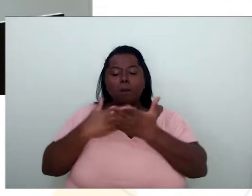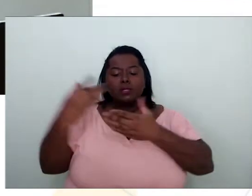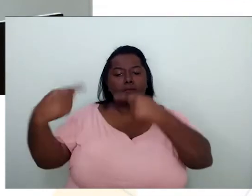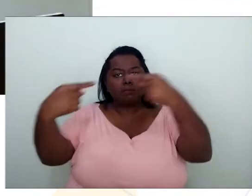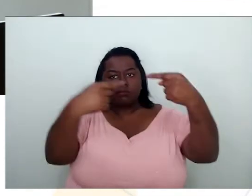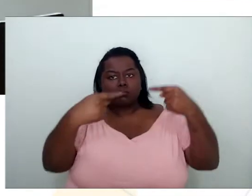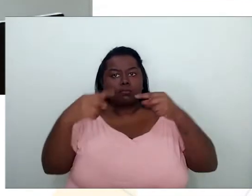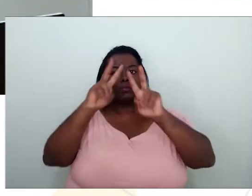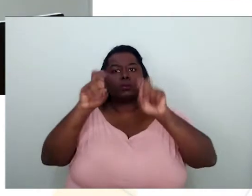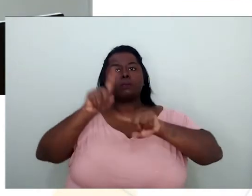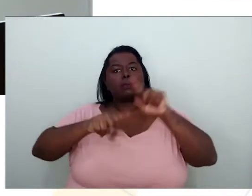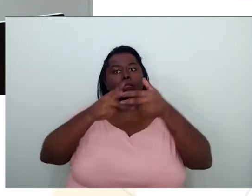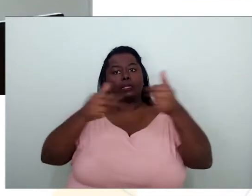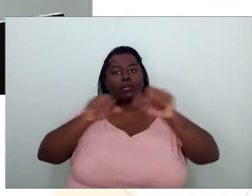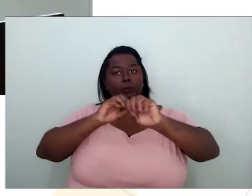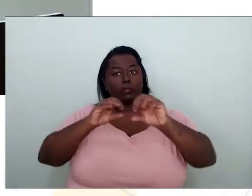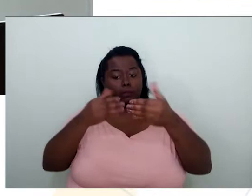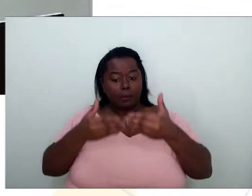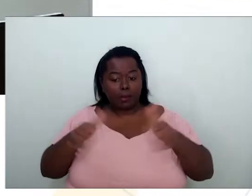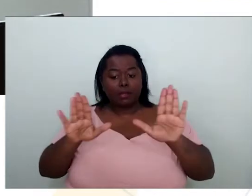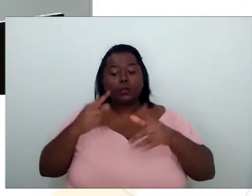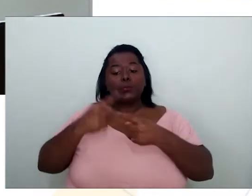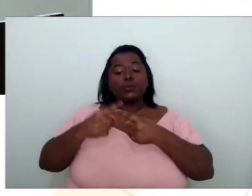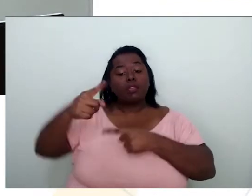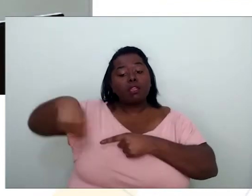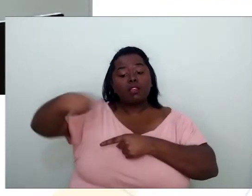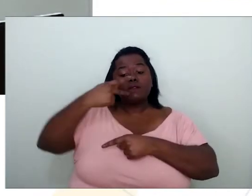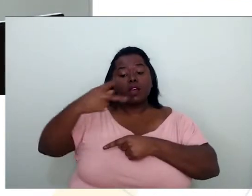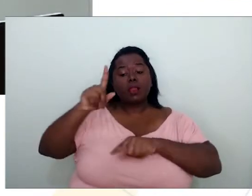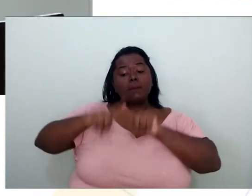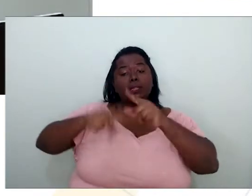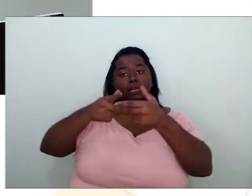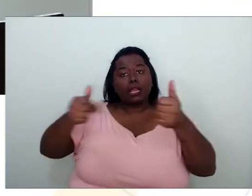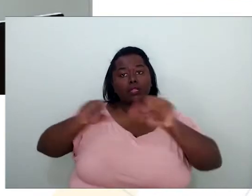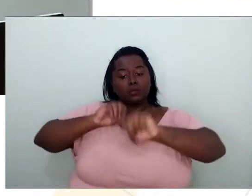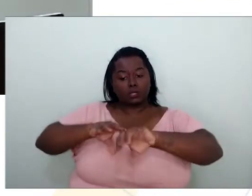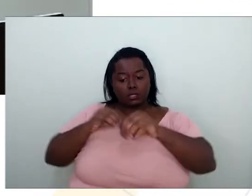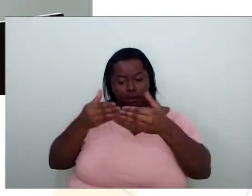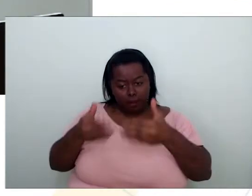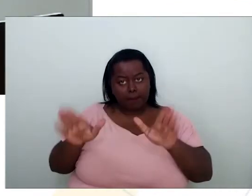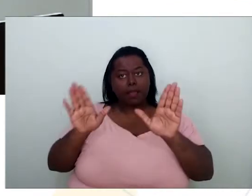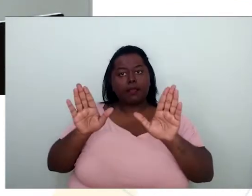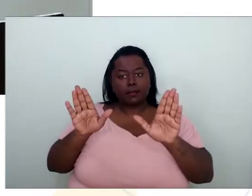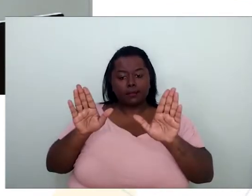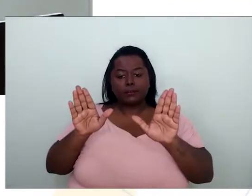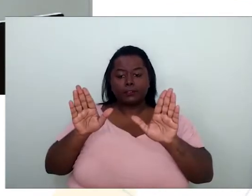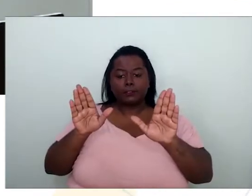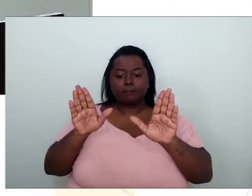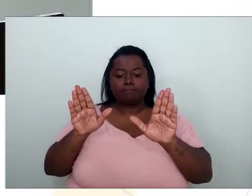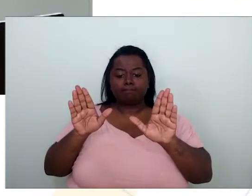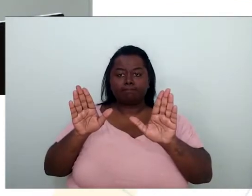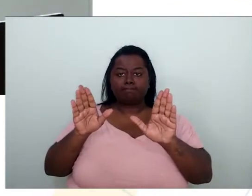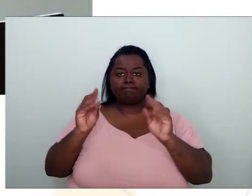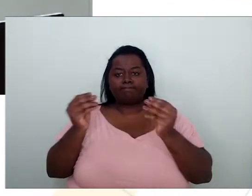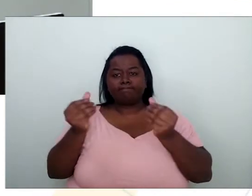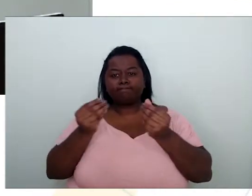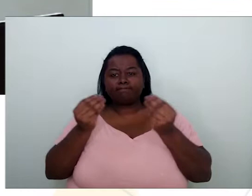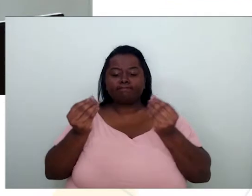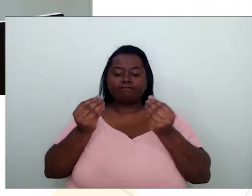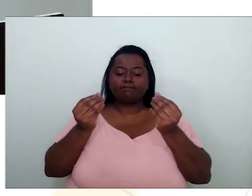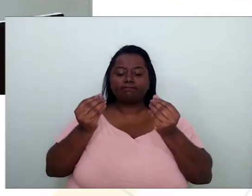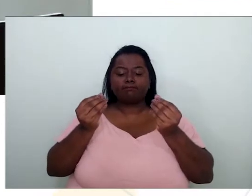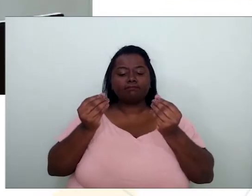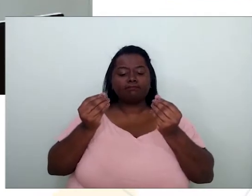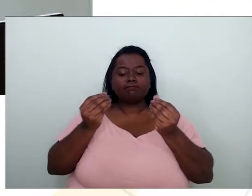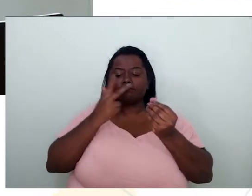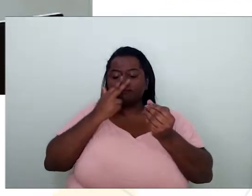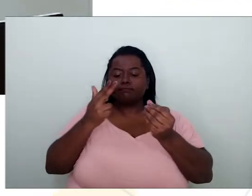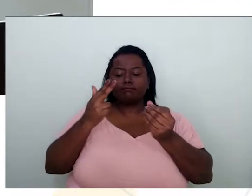resources because they said that open educational resources mitigate the high